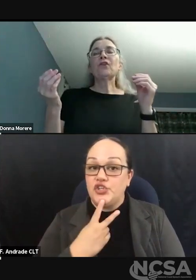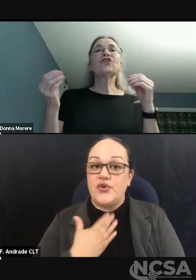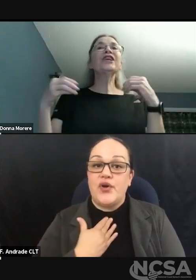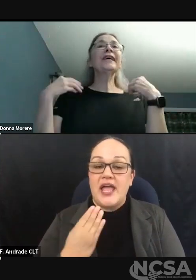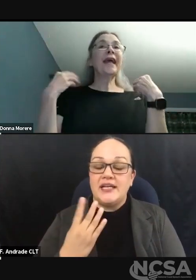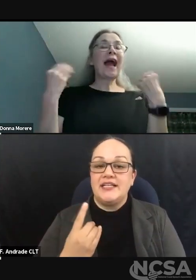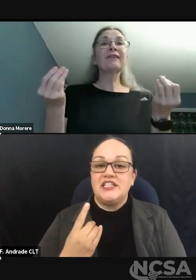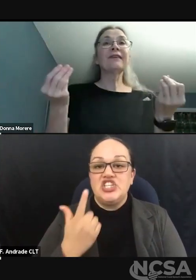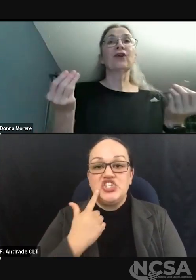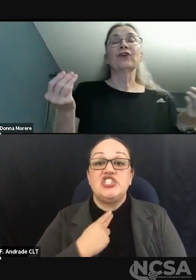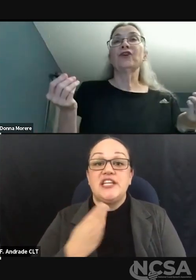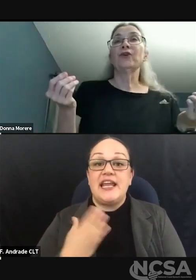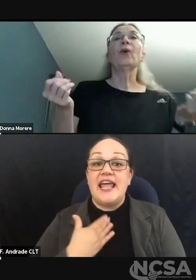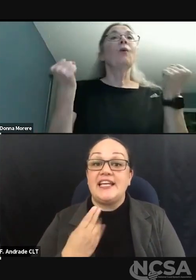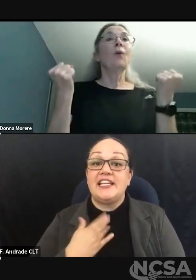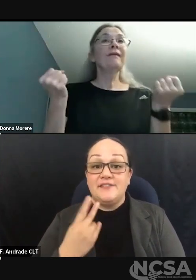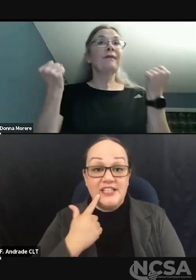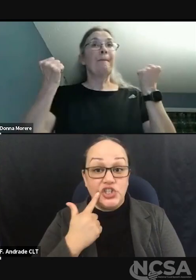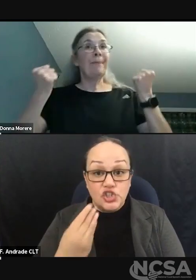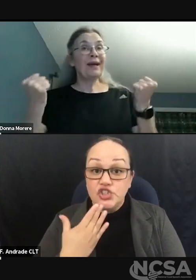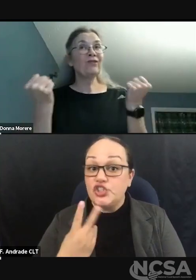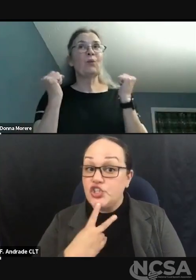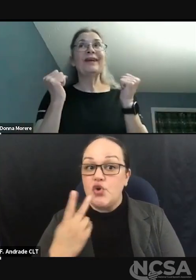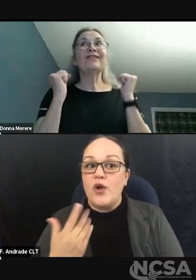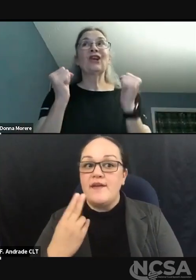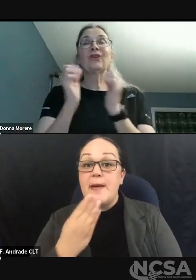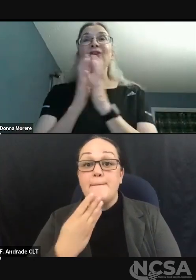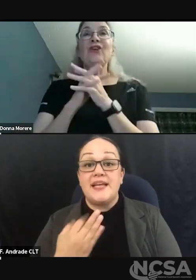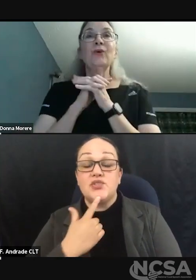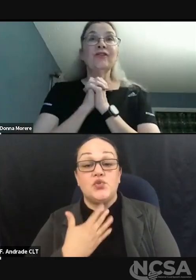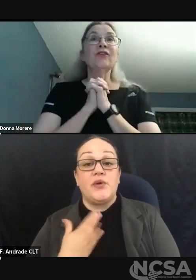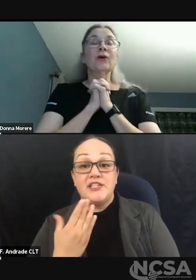she can actively learn the cue. One of the best ways to learn to cue is to go